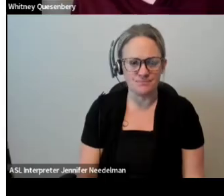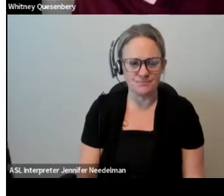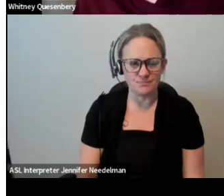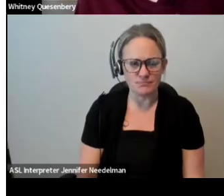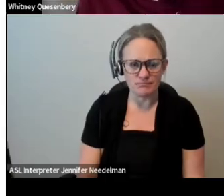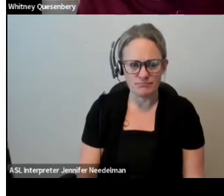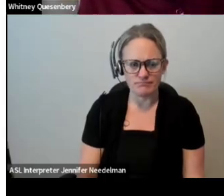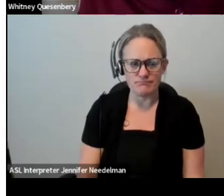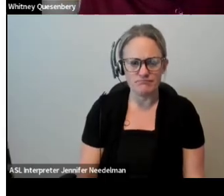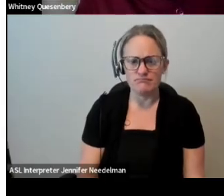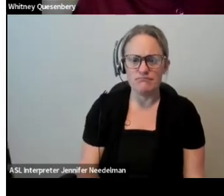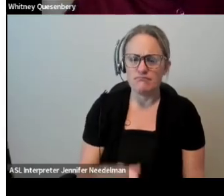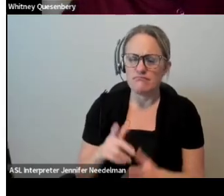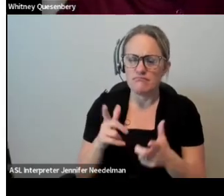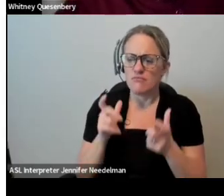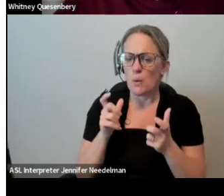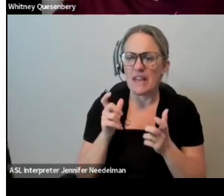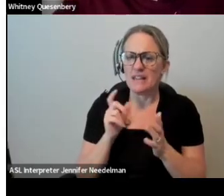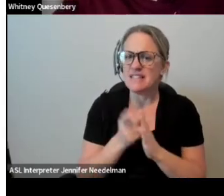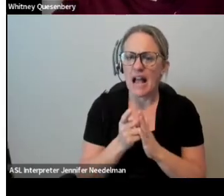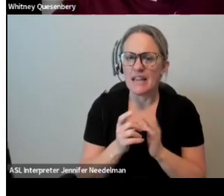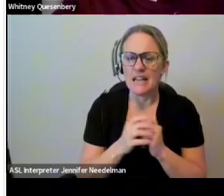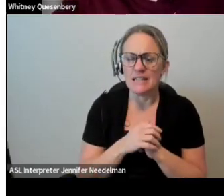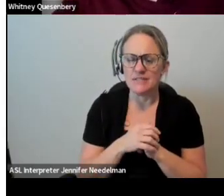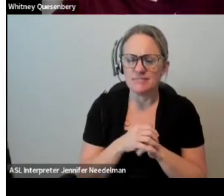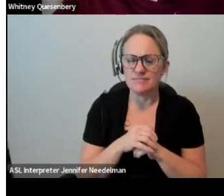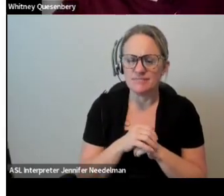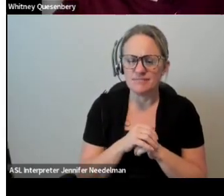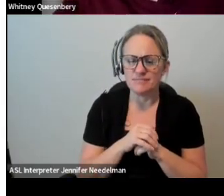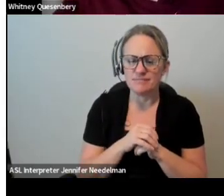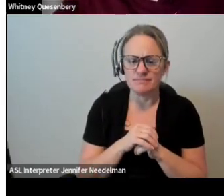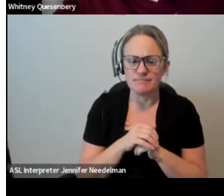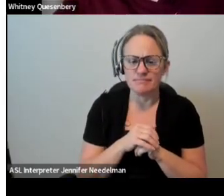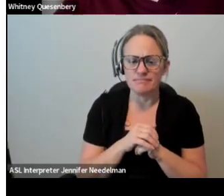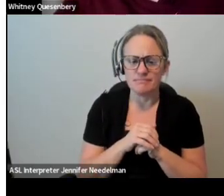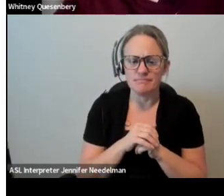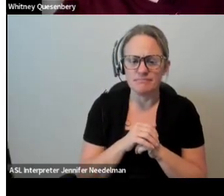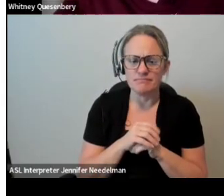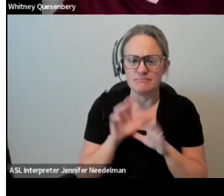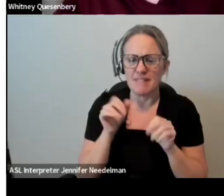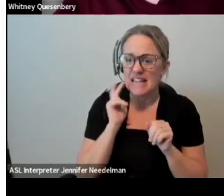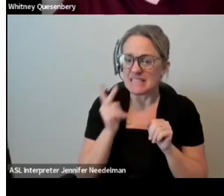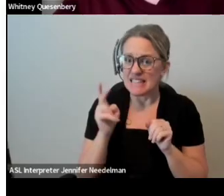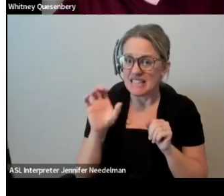So just give, take a second on that and can I see the chat if you put things in it,